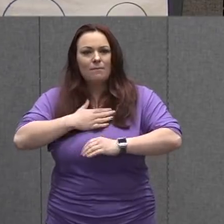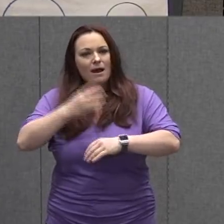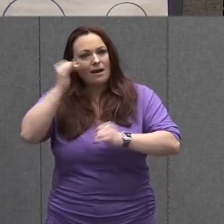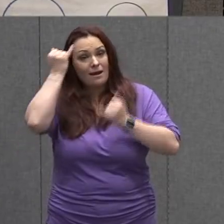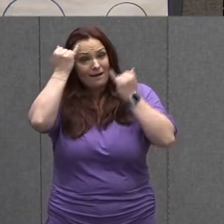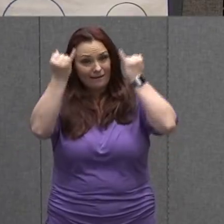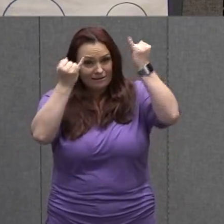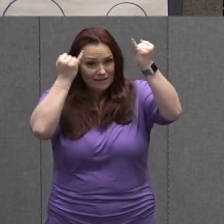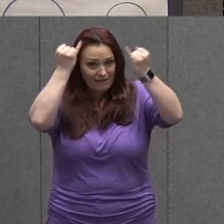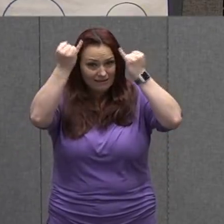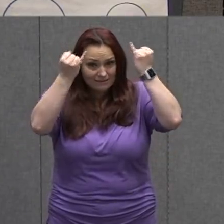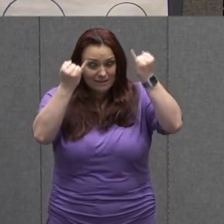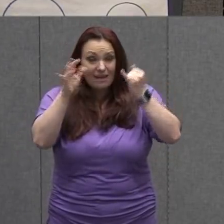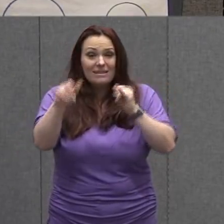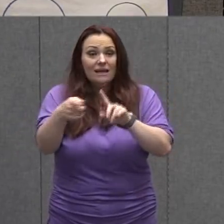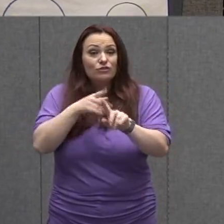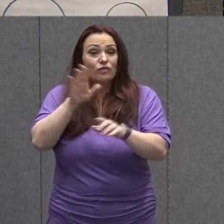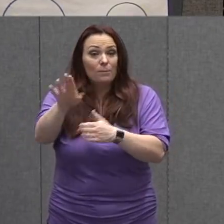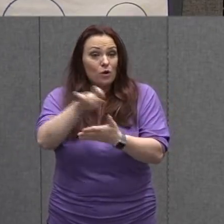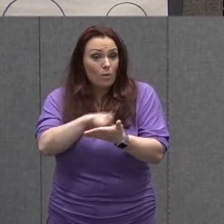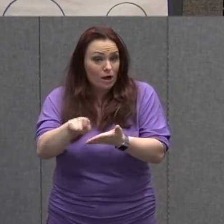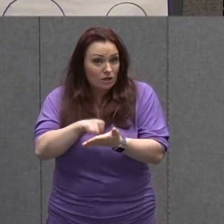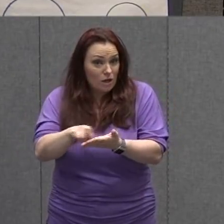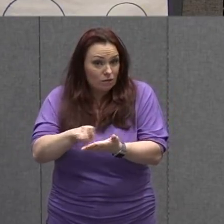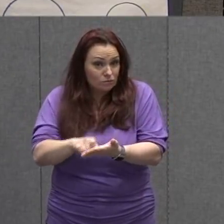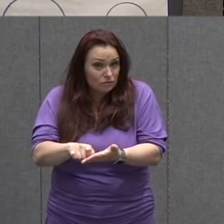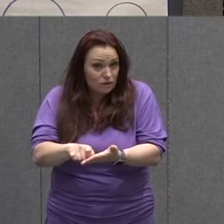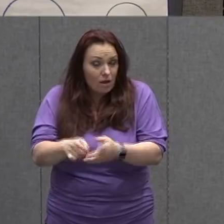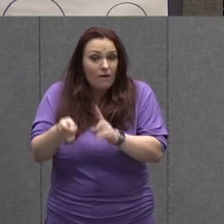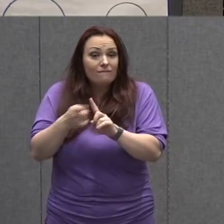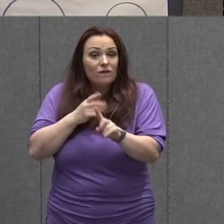from the notes that we took off of our sources